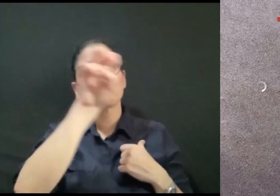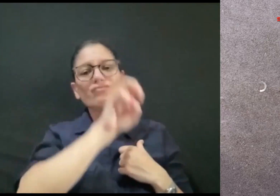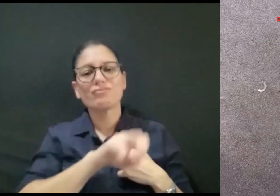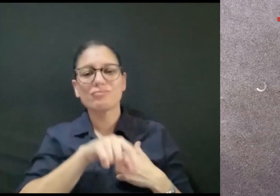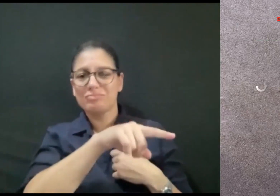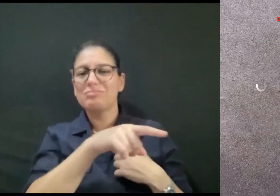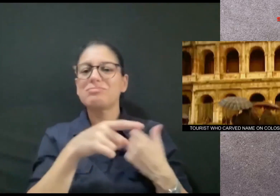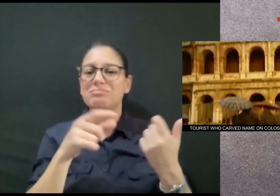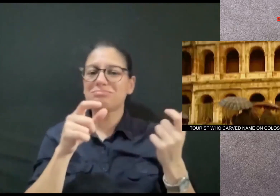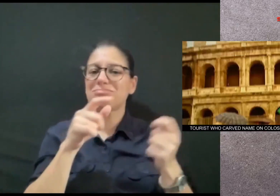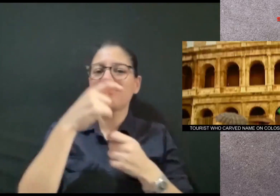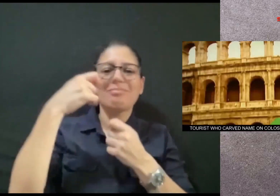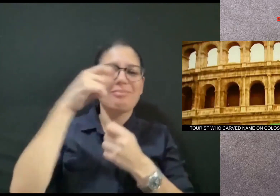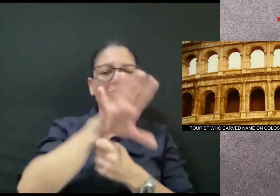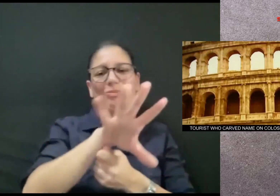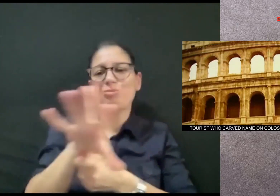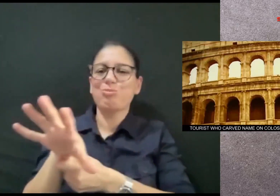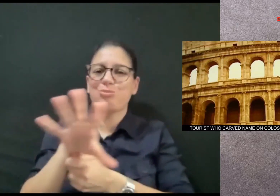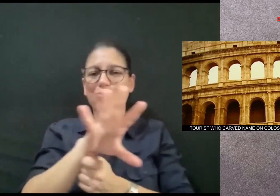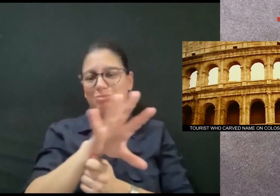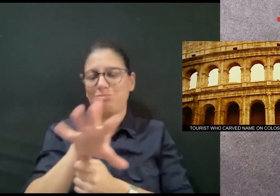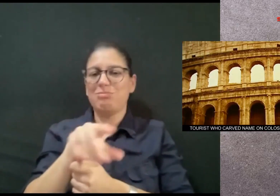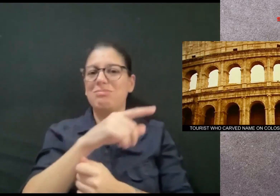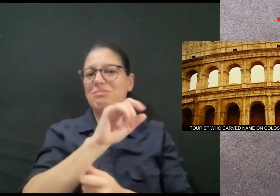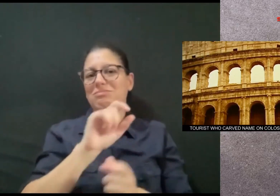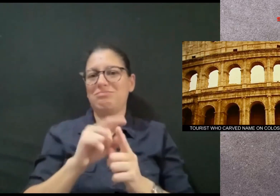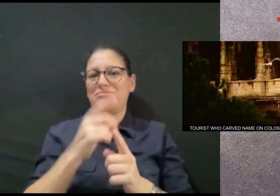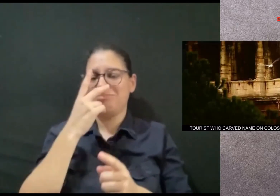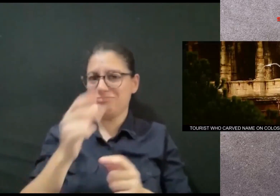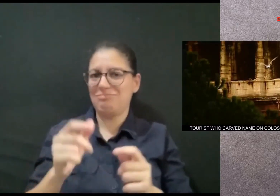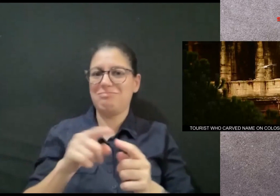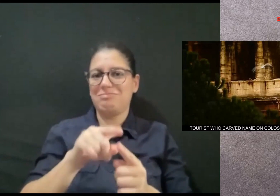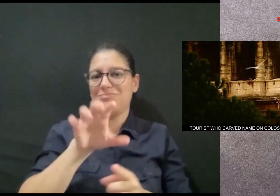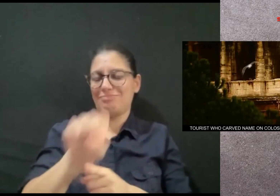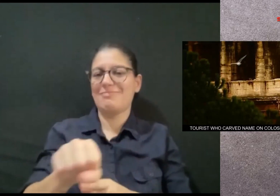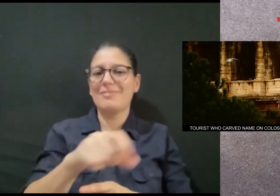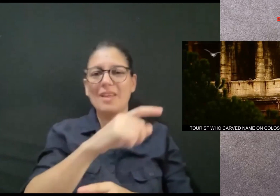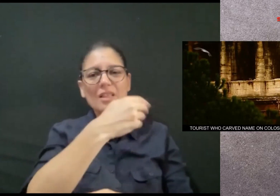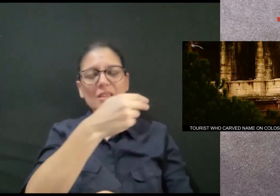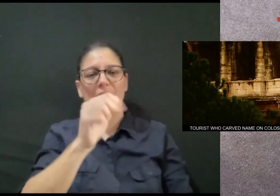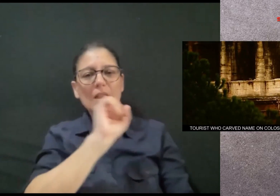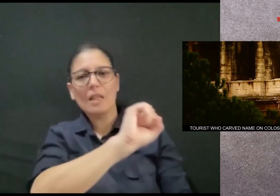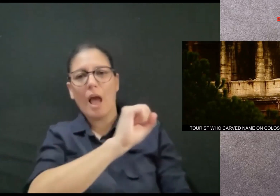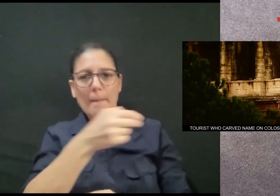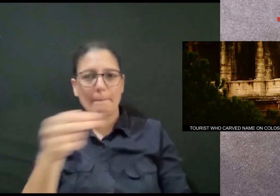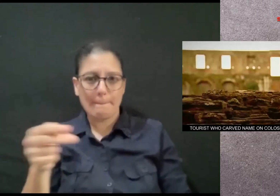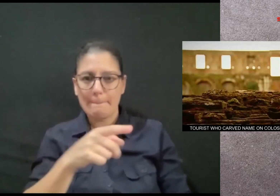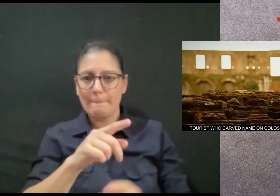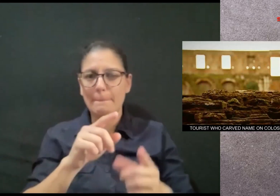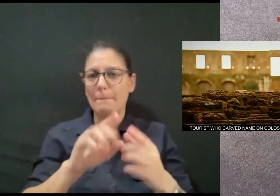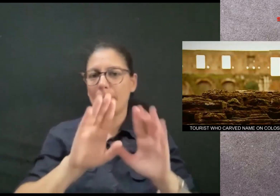the tourist caught on video carving his name into the wall of Rome's Colosseum last month